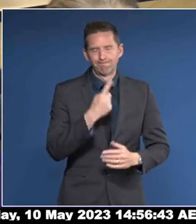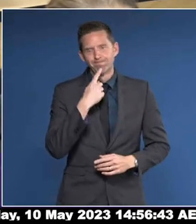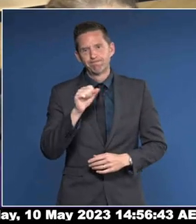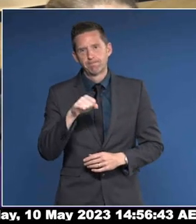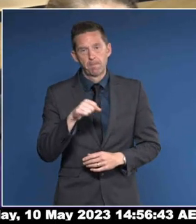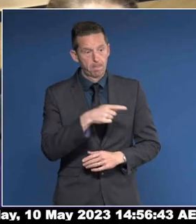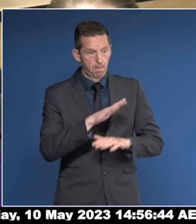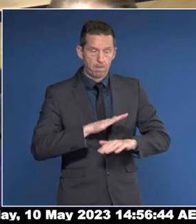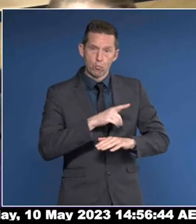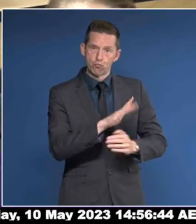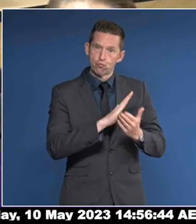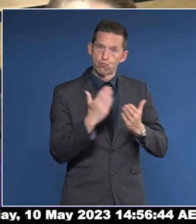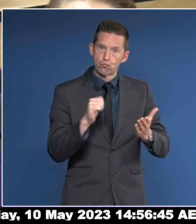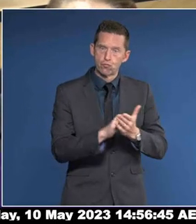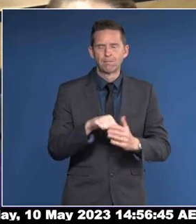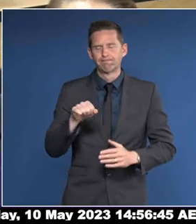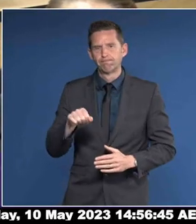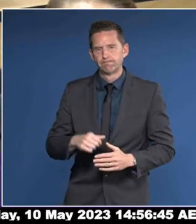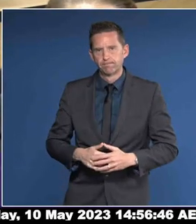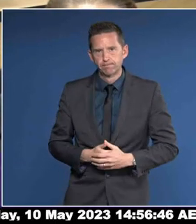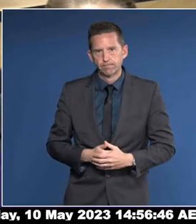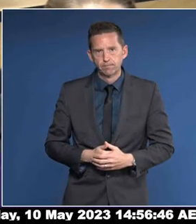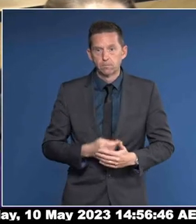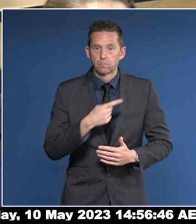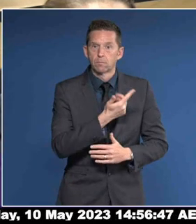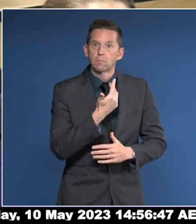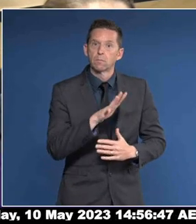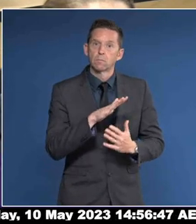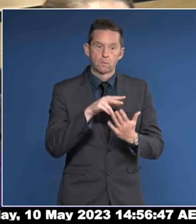I am. MS MAHONY: Have you read it since signing it and is there anything you